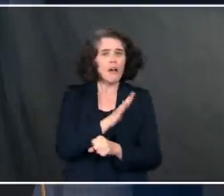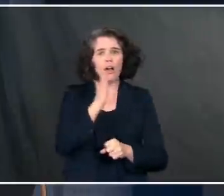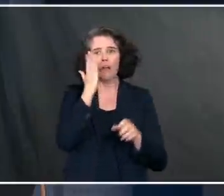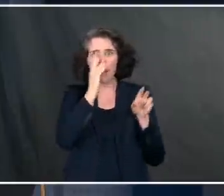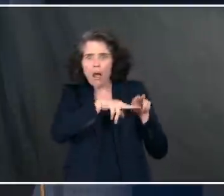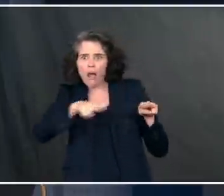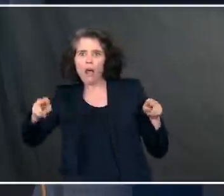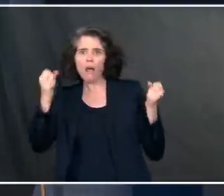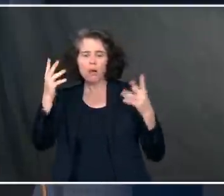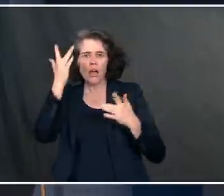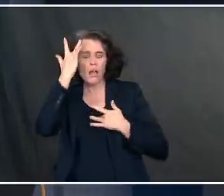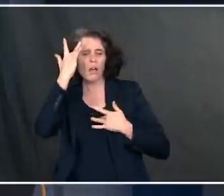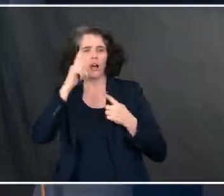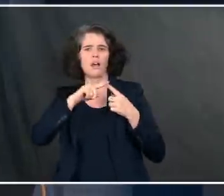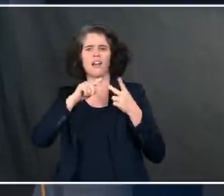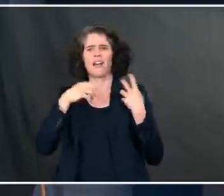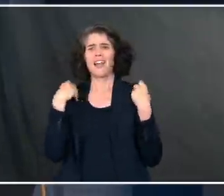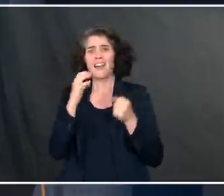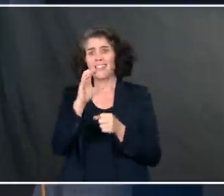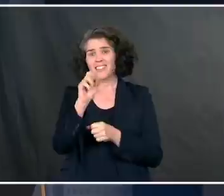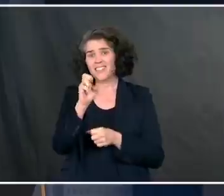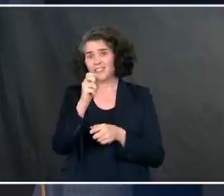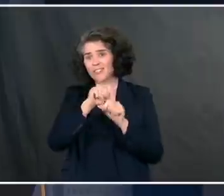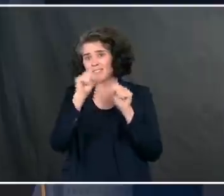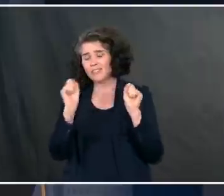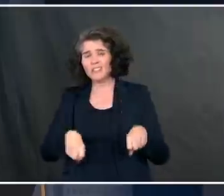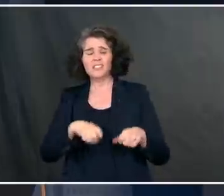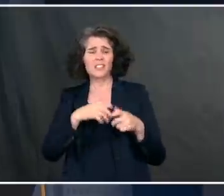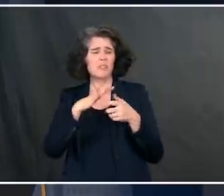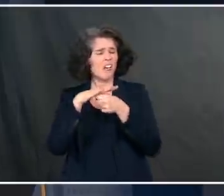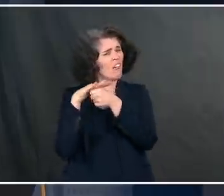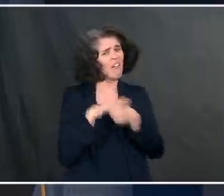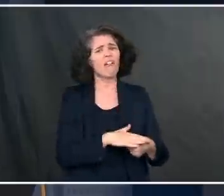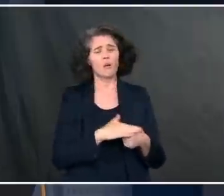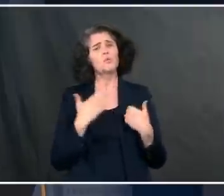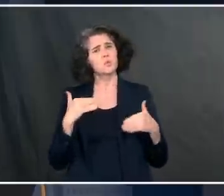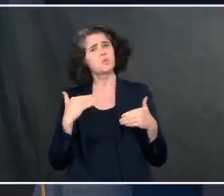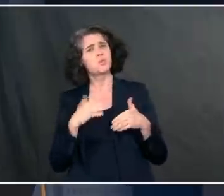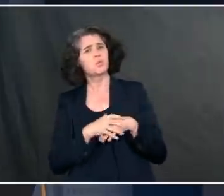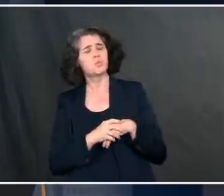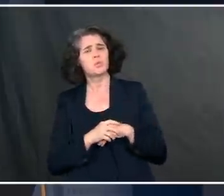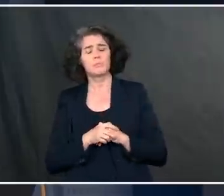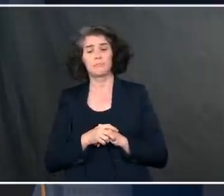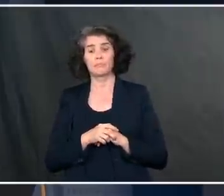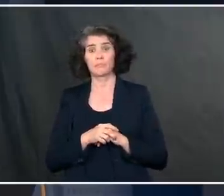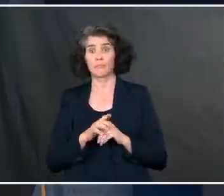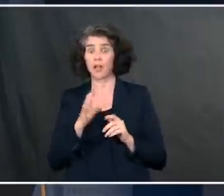However, when you look more recently at the seven-day average of cases —